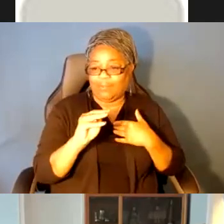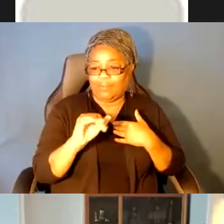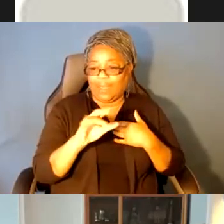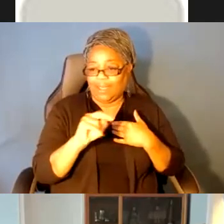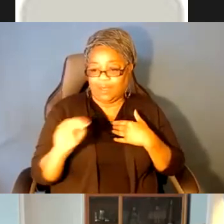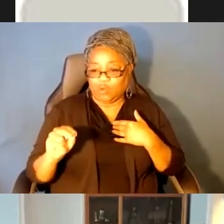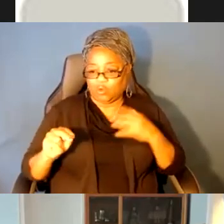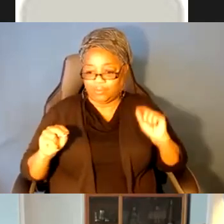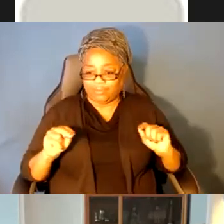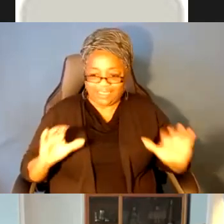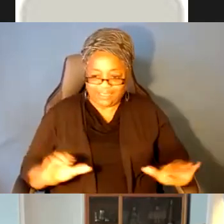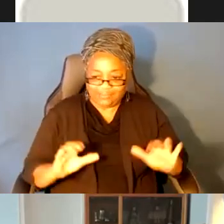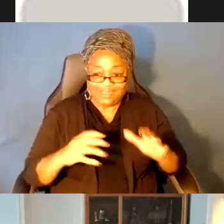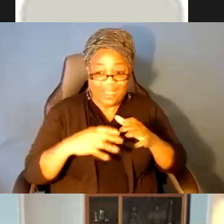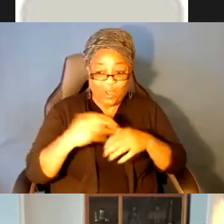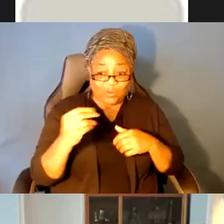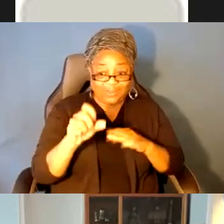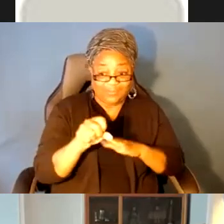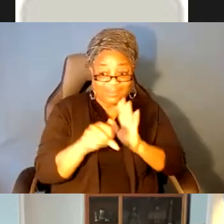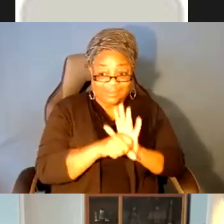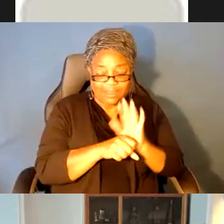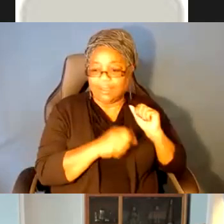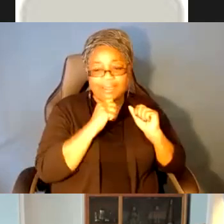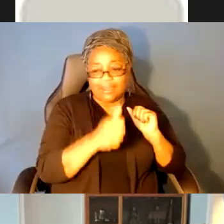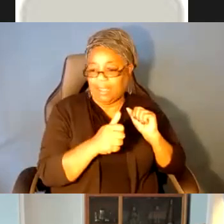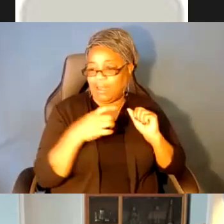Activities outside of the state are not eligible.